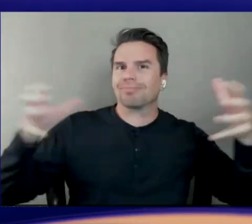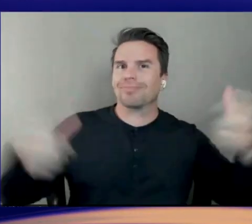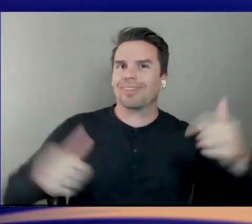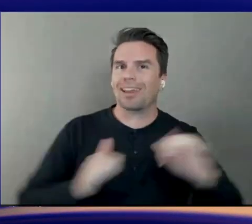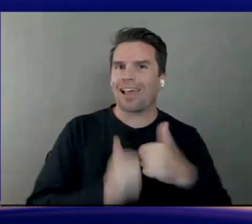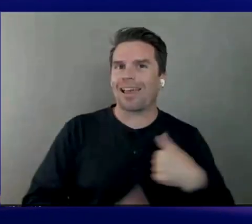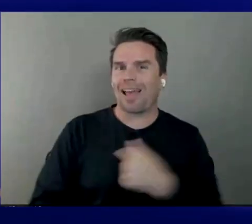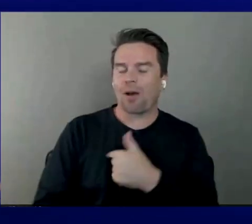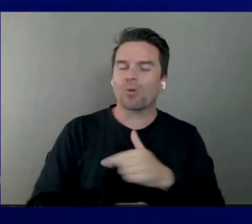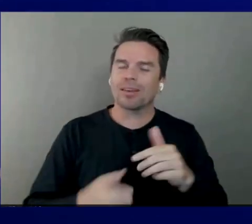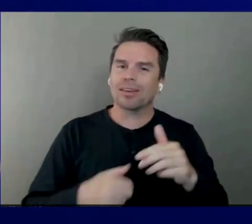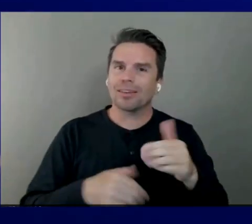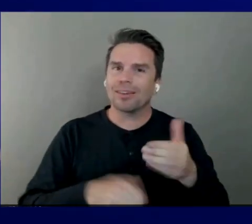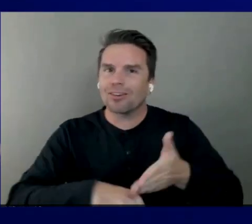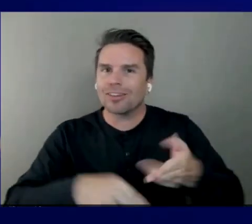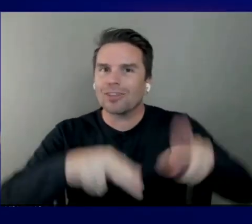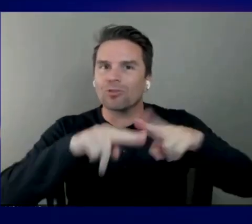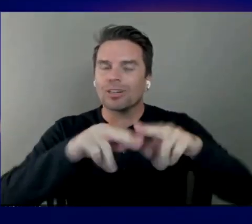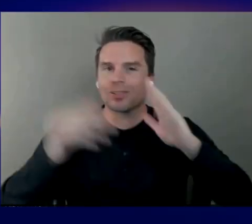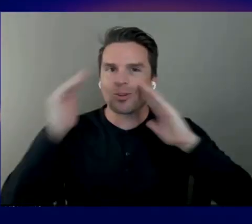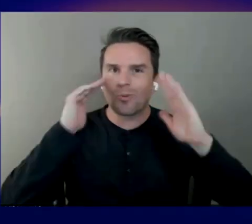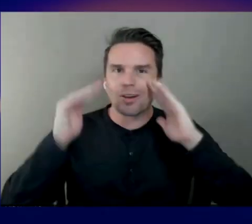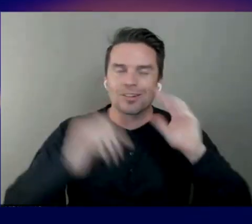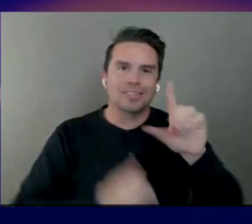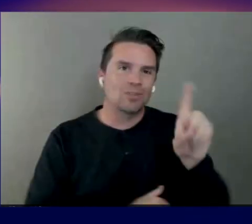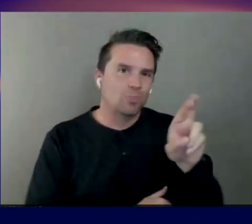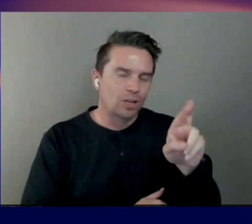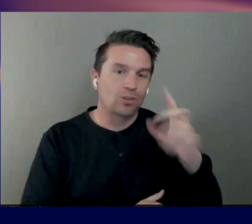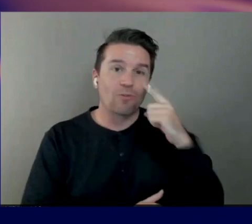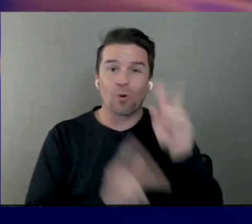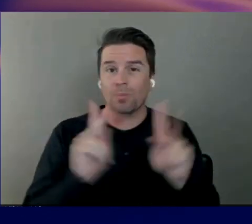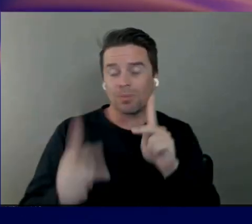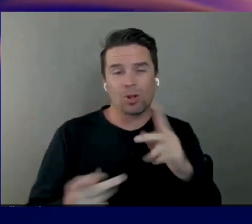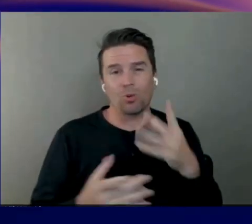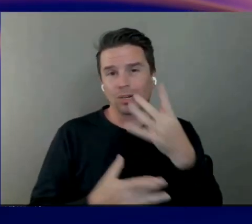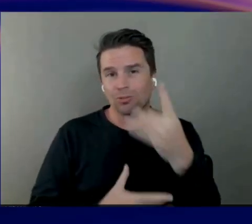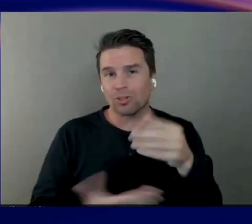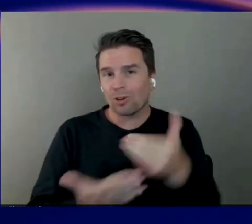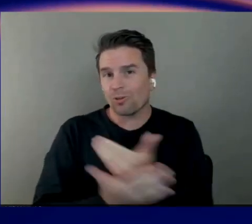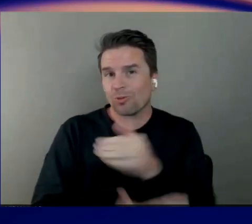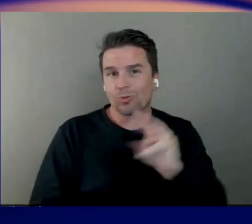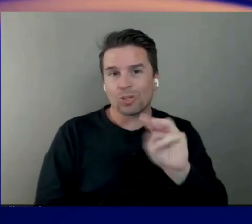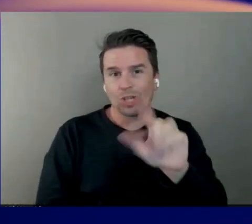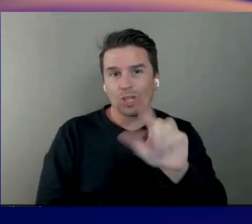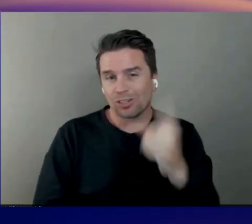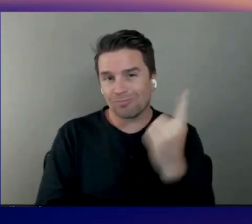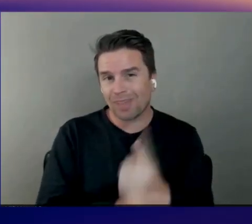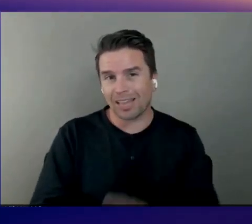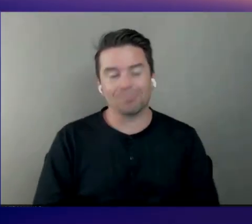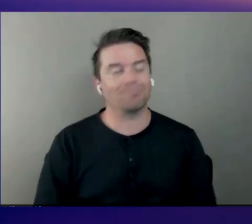for people who are new to machine learning, right? Yeah. - Absolutely. Exactly. Awesome. - Okay, so